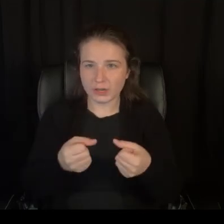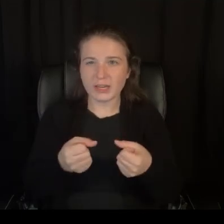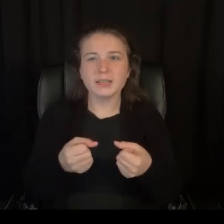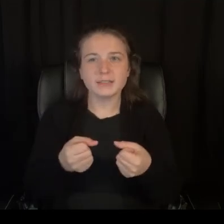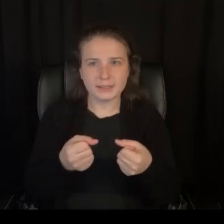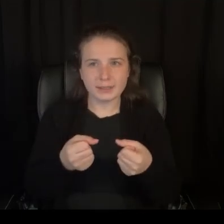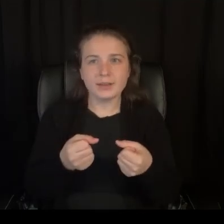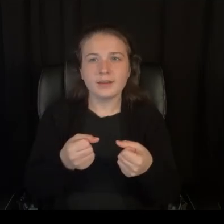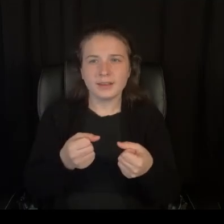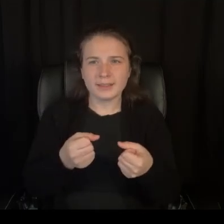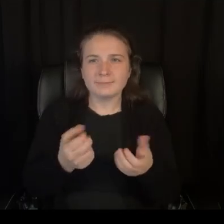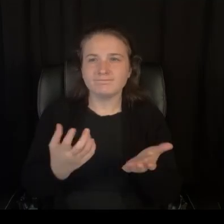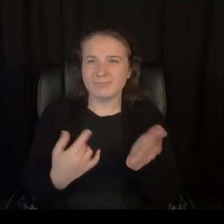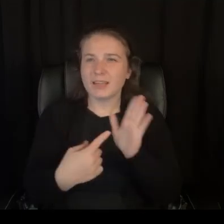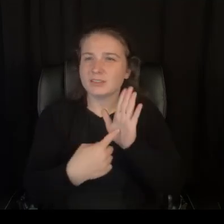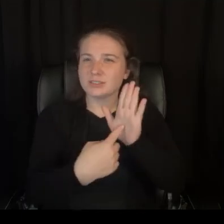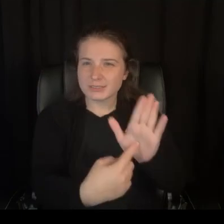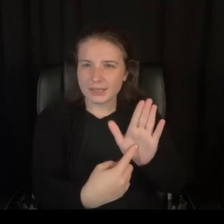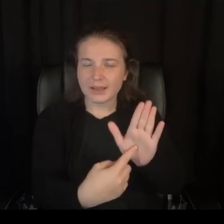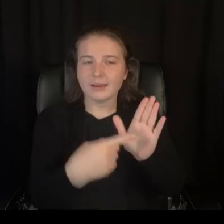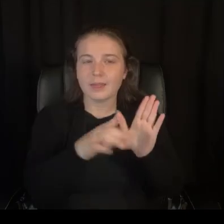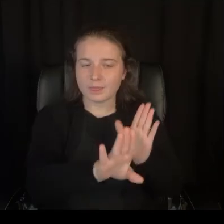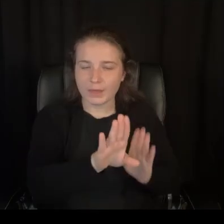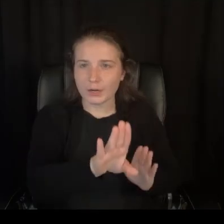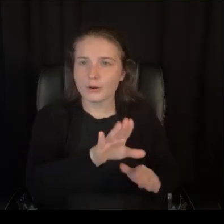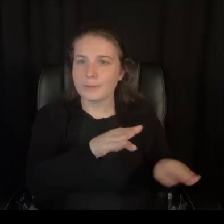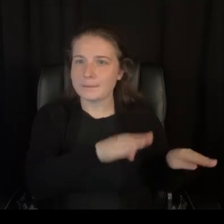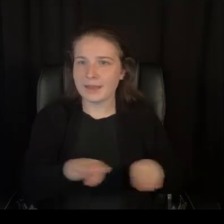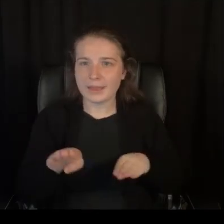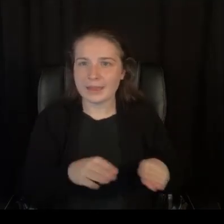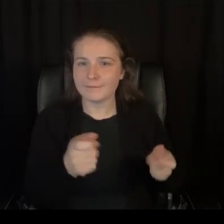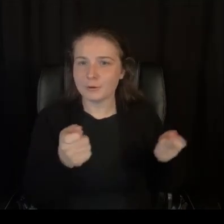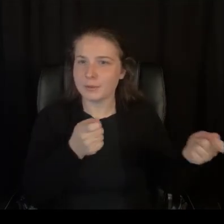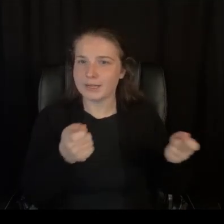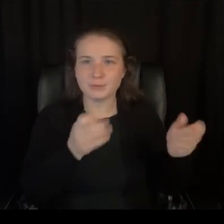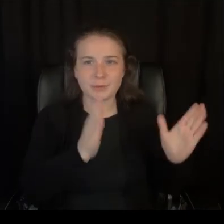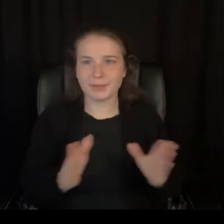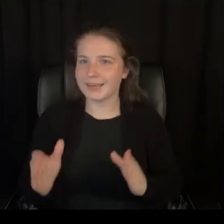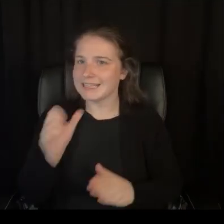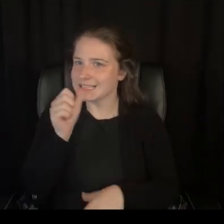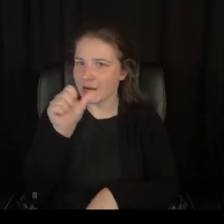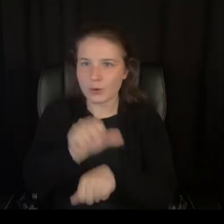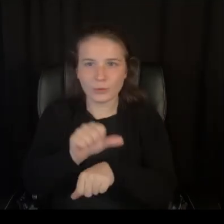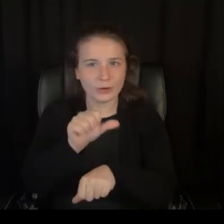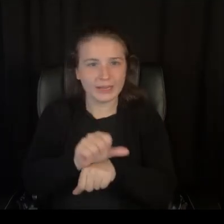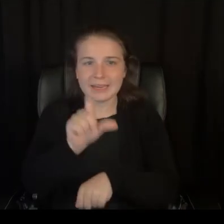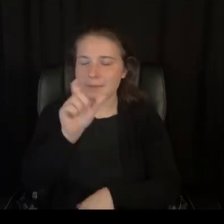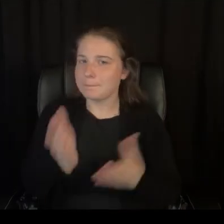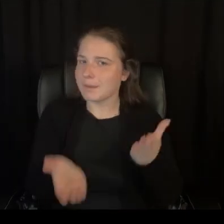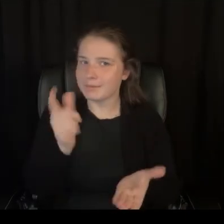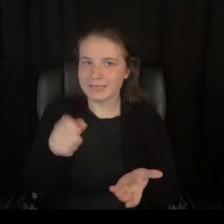that's a sign that the students behavior management plan may not be working and may need to be revised.